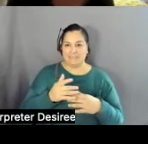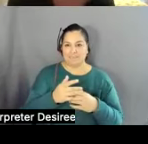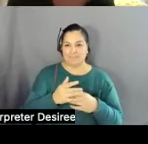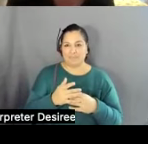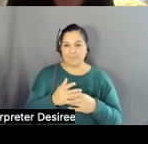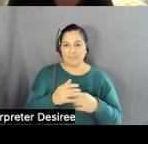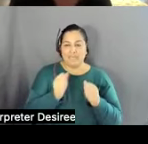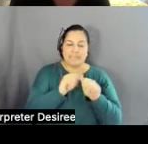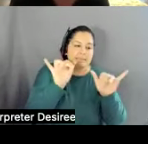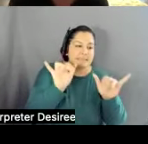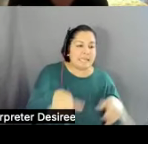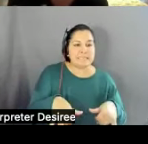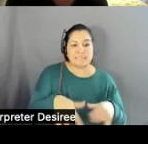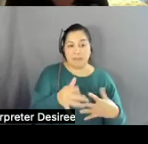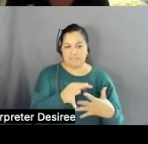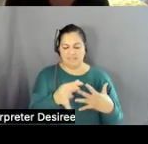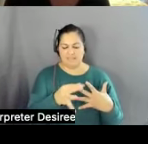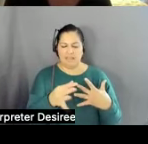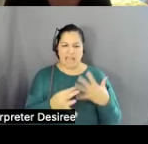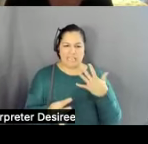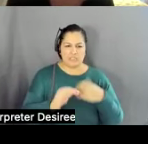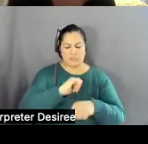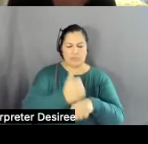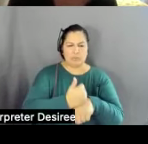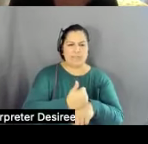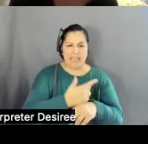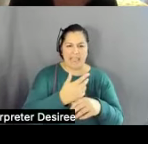create priorities that really alienate us from one another.